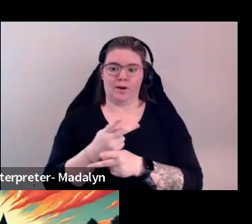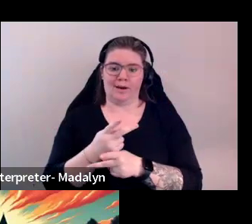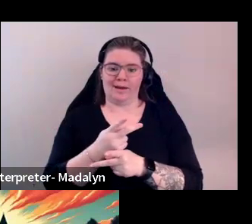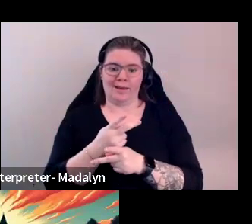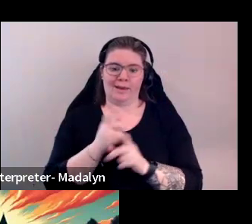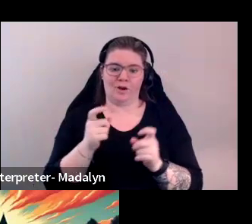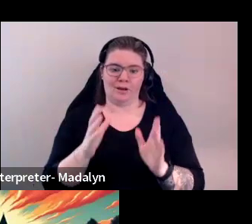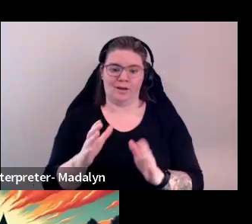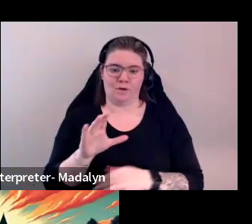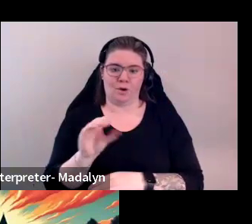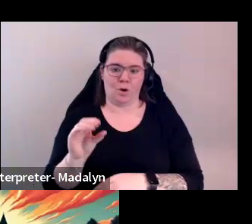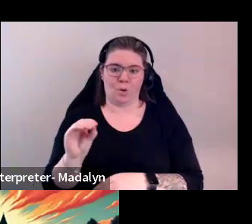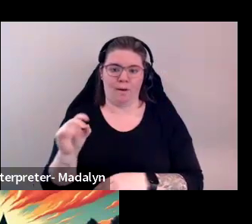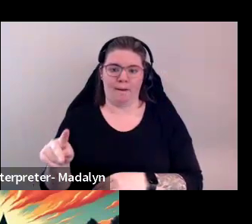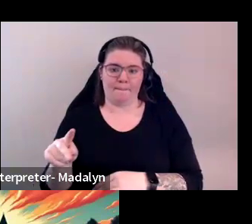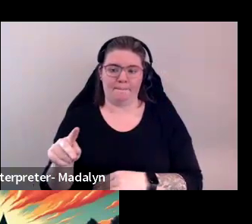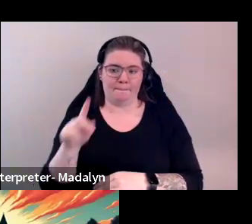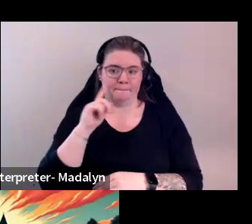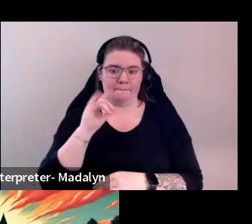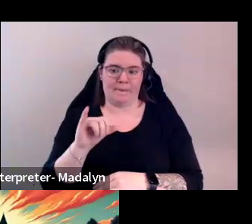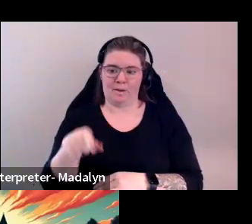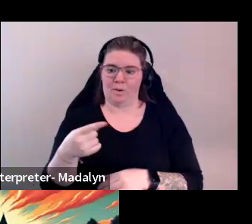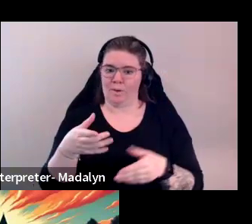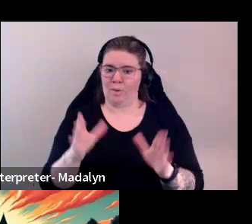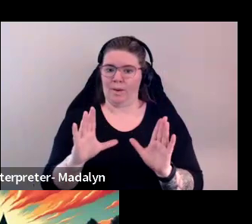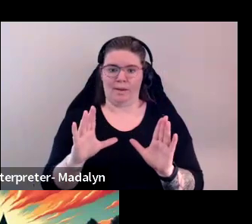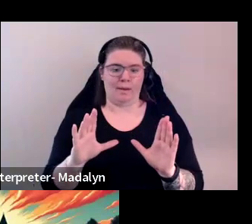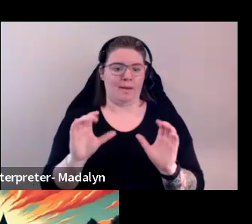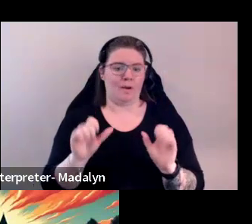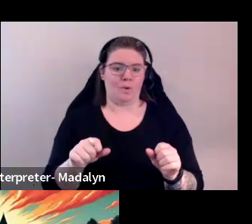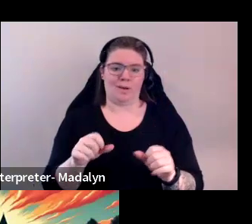Don Posh: and I feel that is the only way that we could get around that corporate model.